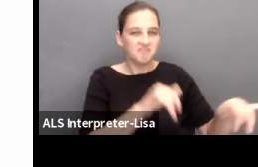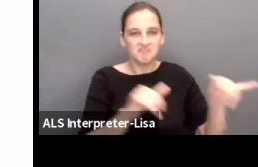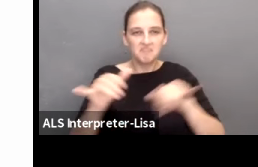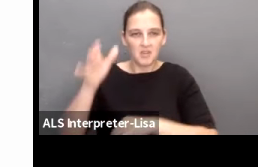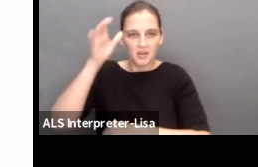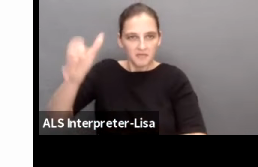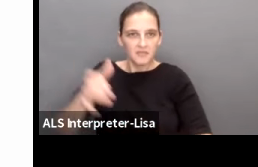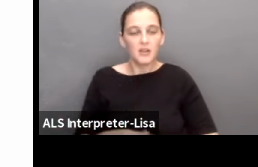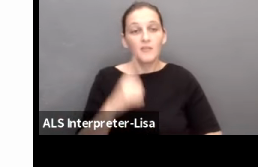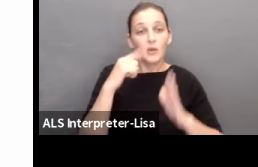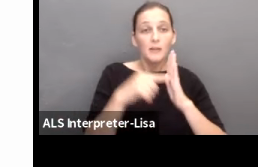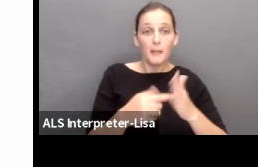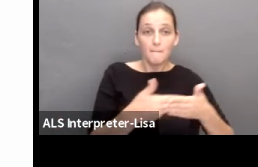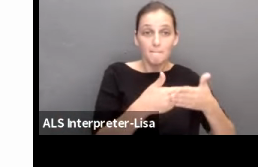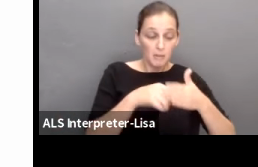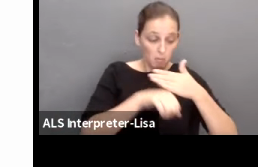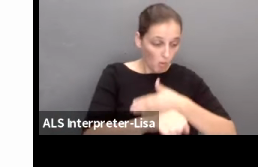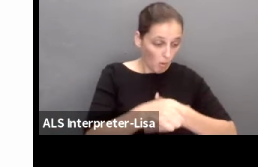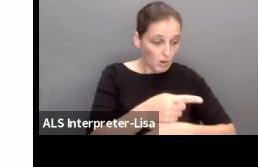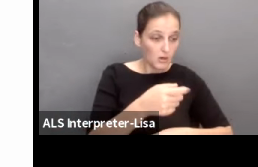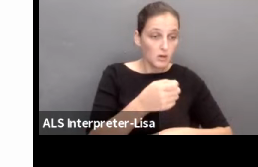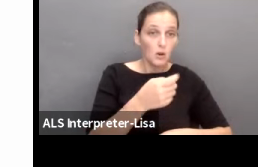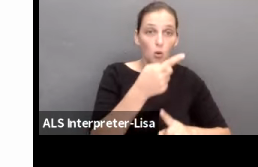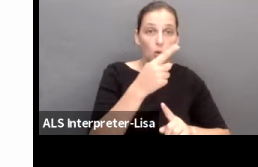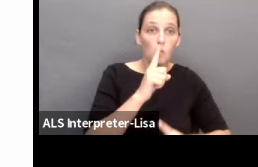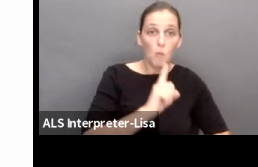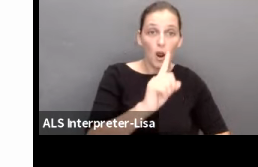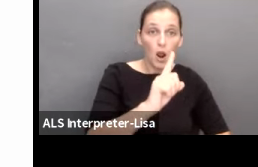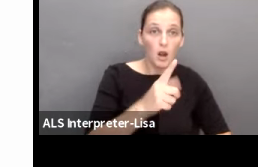12 months old and they get their second one at 18 months old and then they'll get a booster